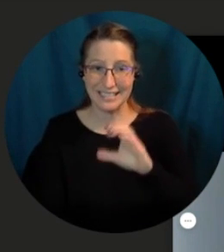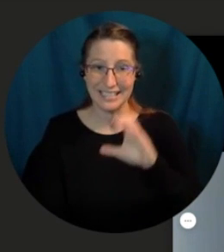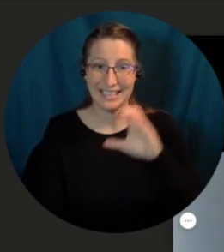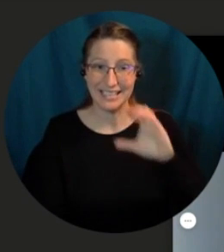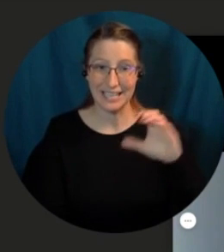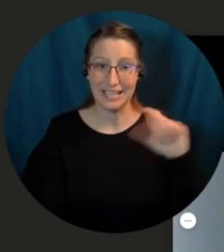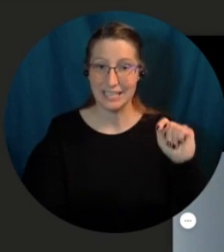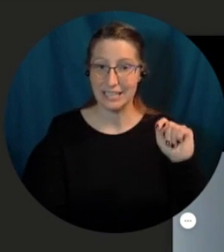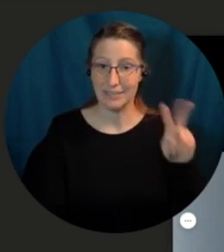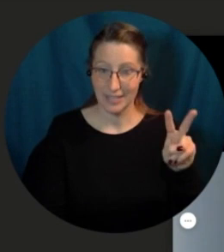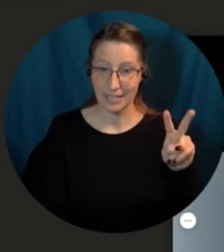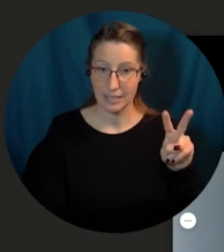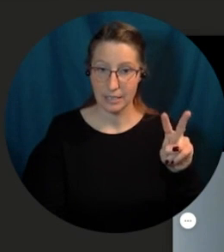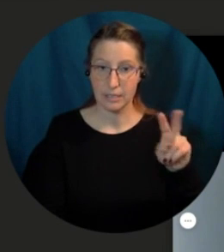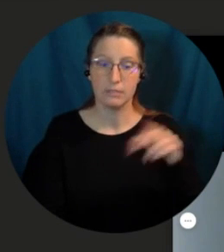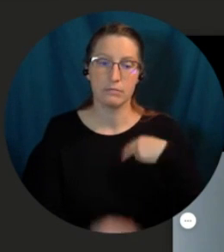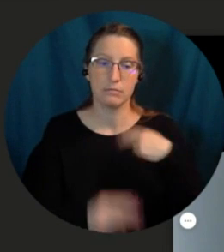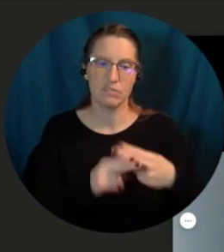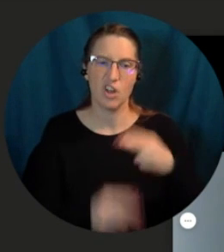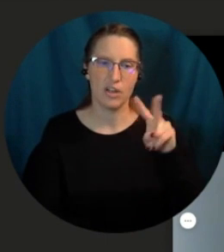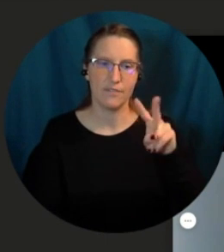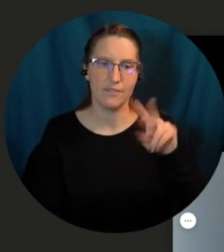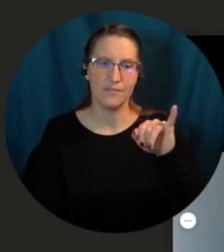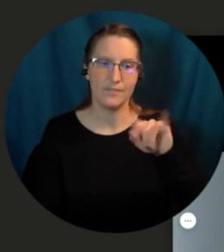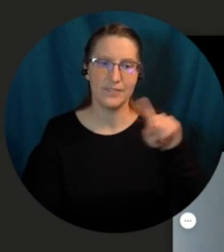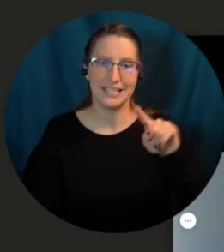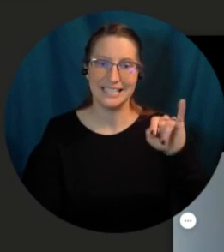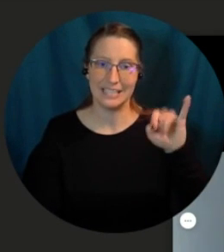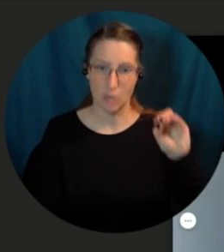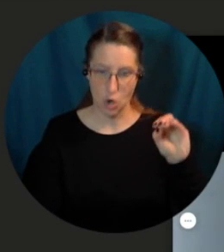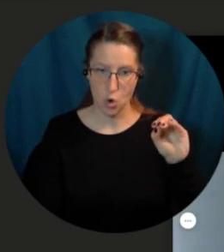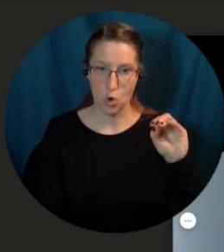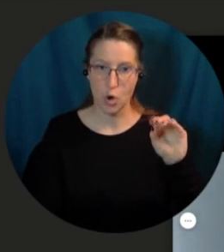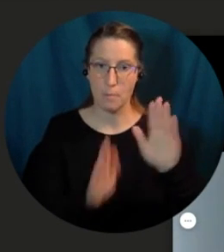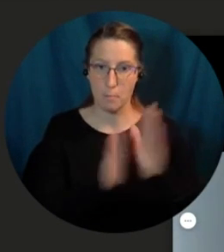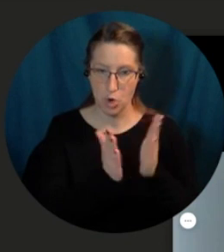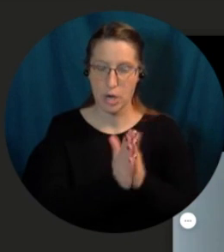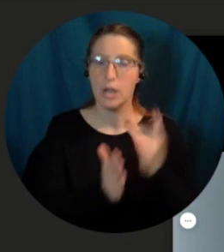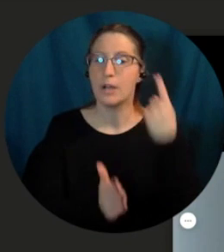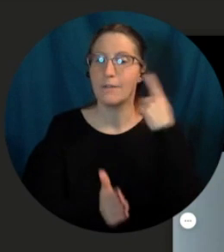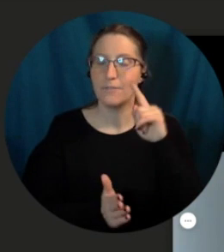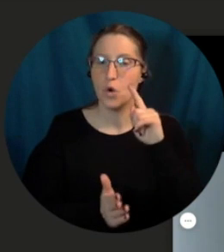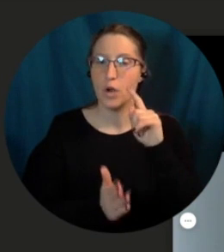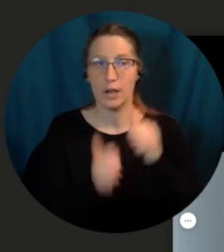a VisioBook specifically in the classroom for near and distance viewing tasks.